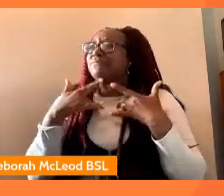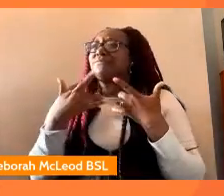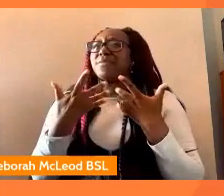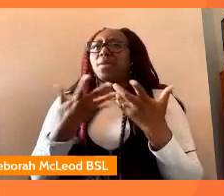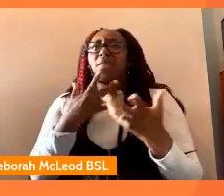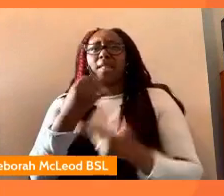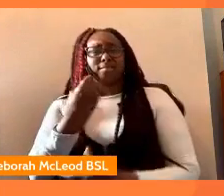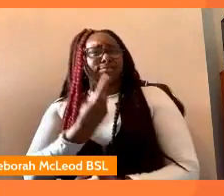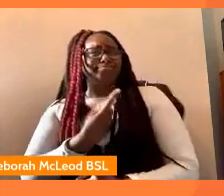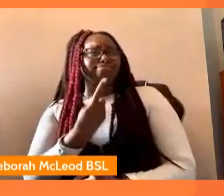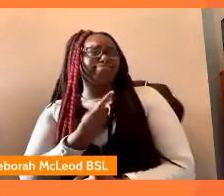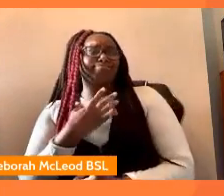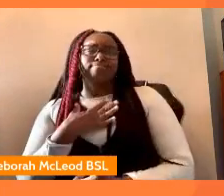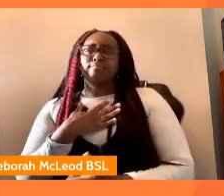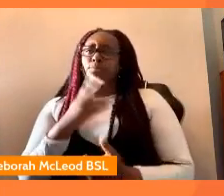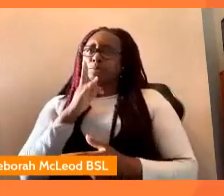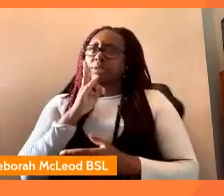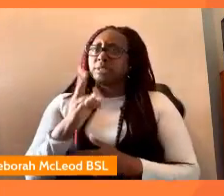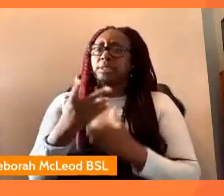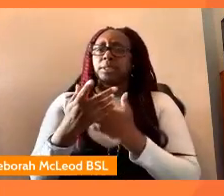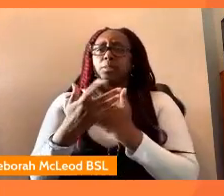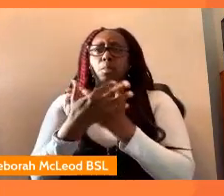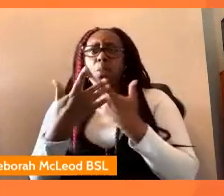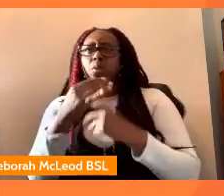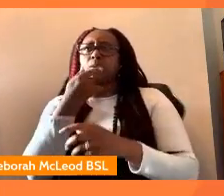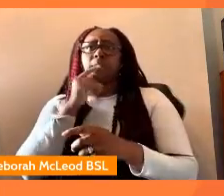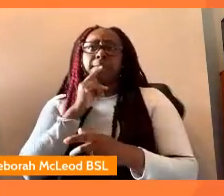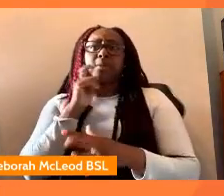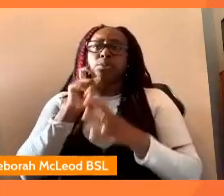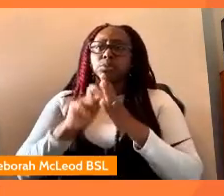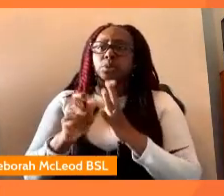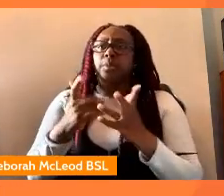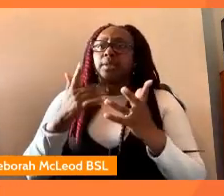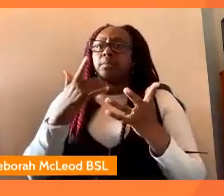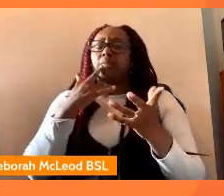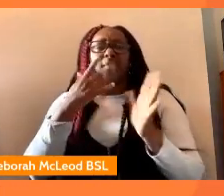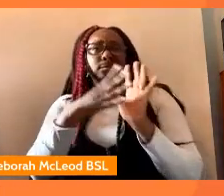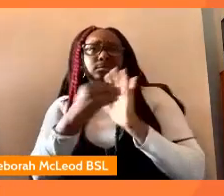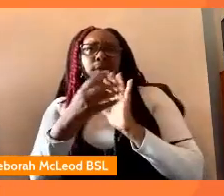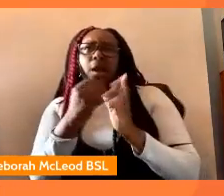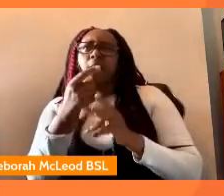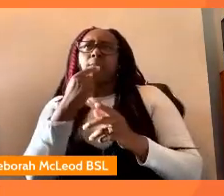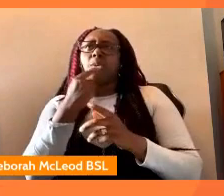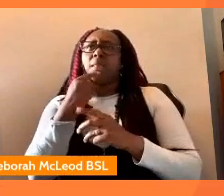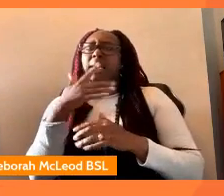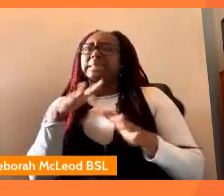we see a lot of people already doing that. That bit where you find, not just the sticky moment in the story, or the